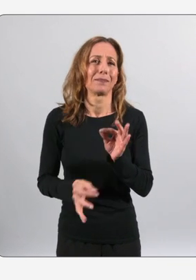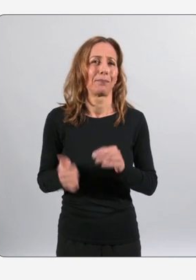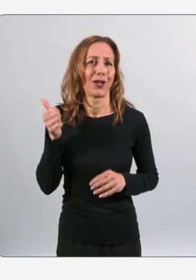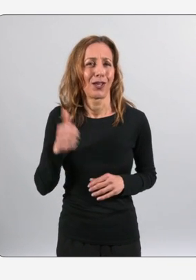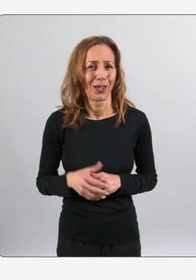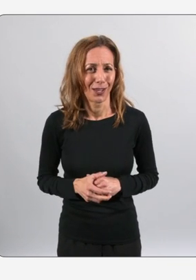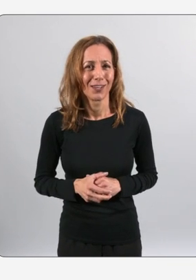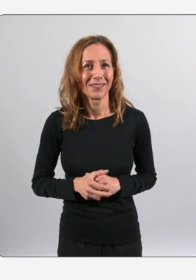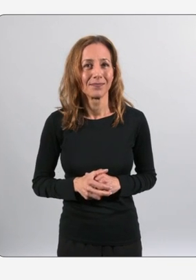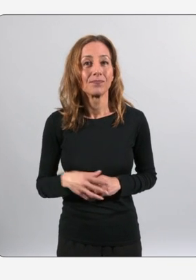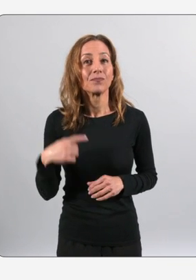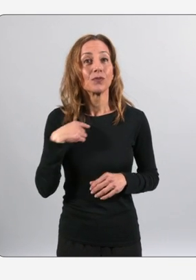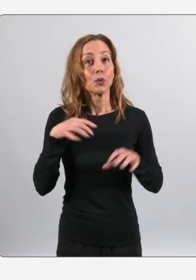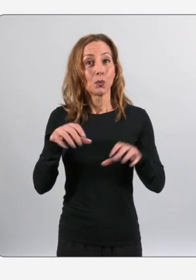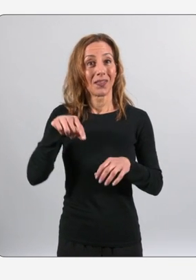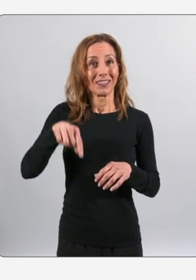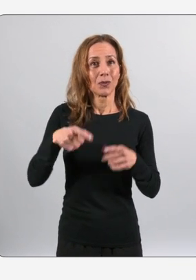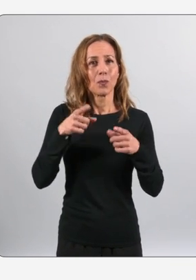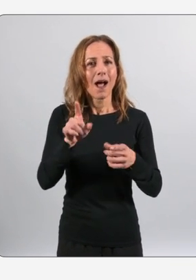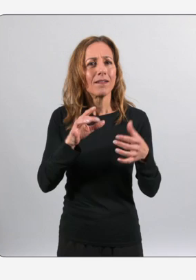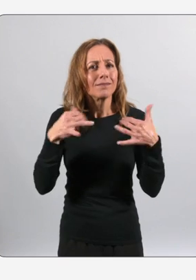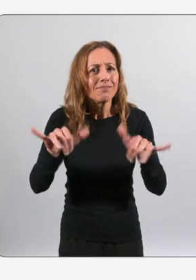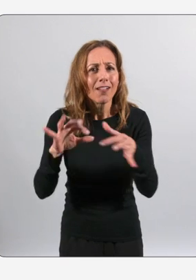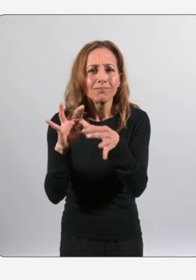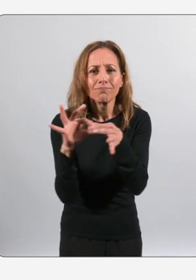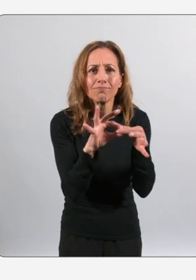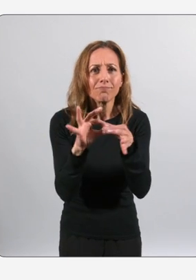And we are doing this while connecting people to businesses online.